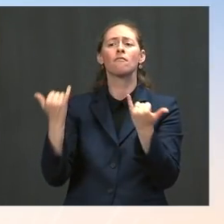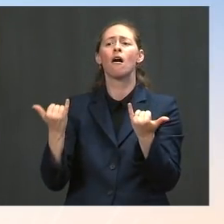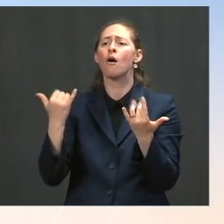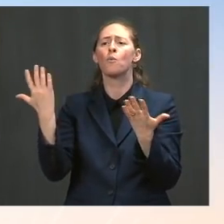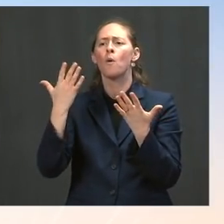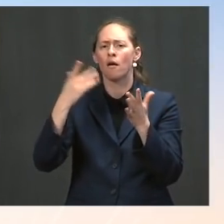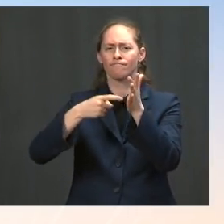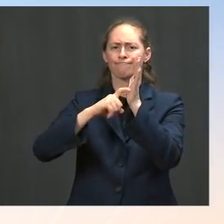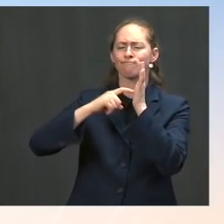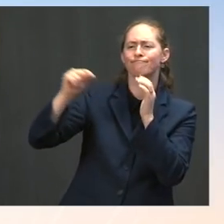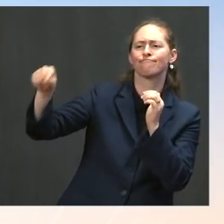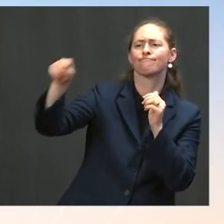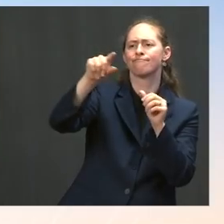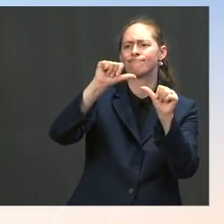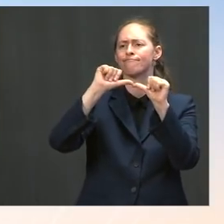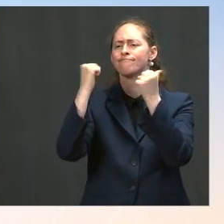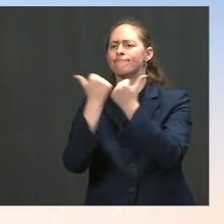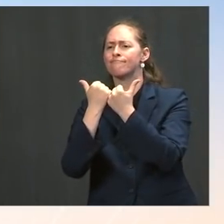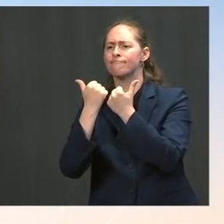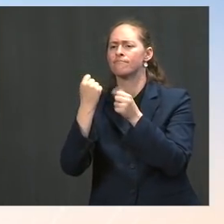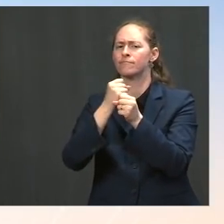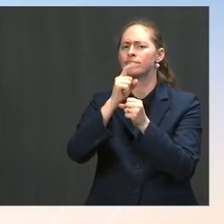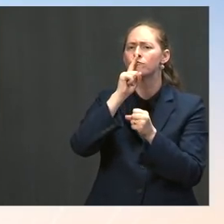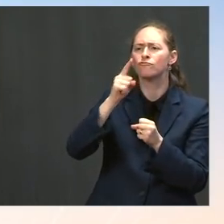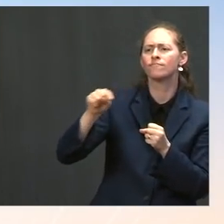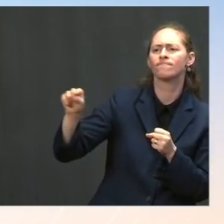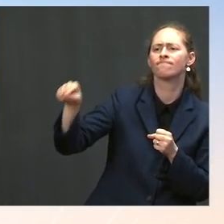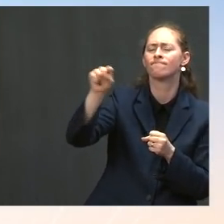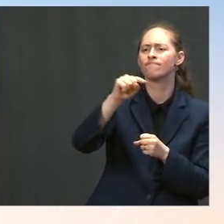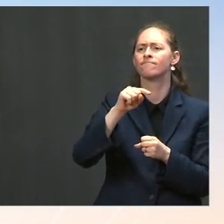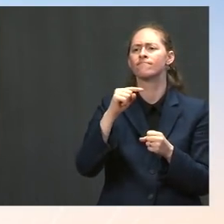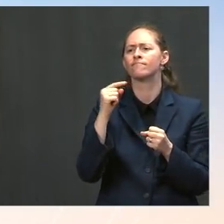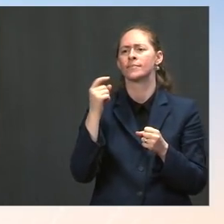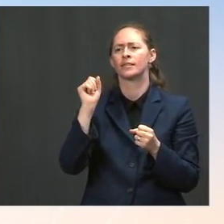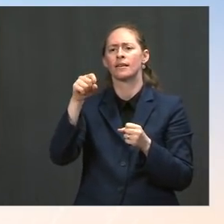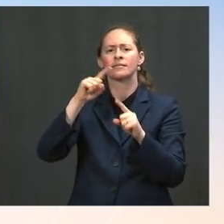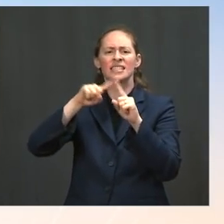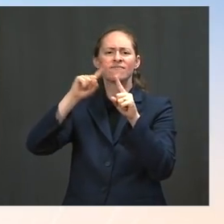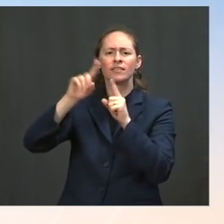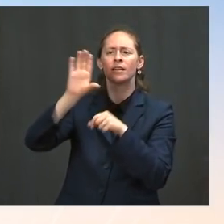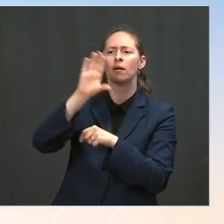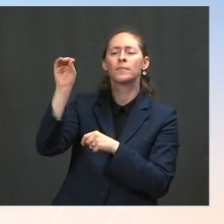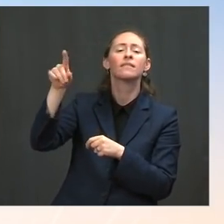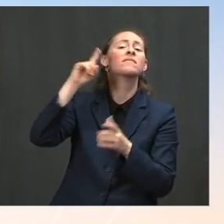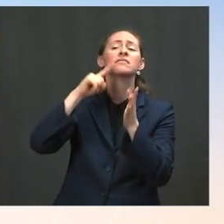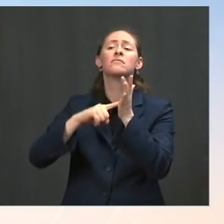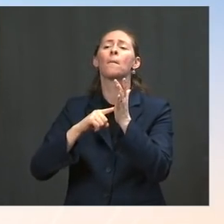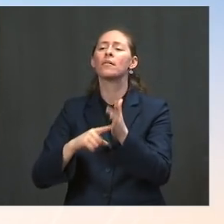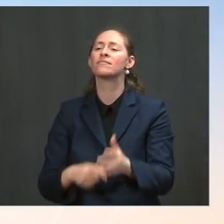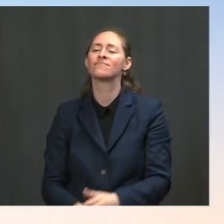the fullest commercial use of space. So we certainly support these endeavors. Wally Funk is now on my list of people